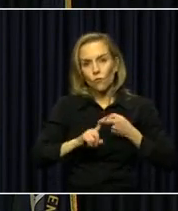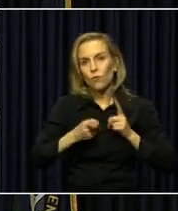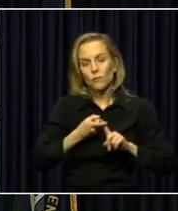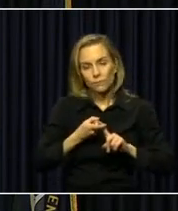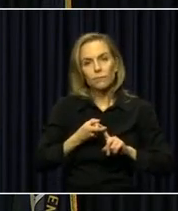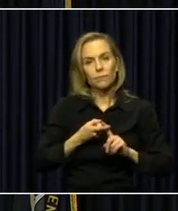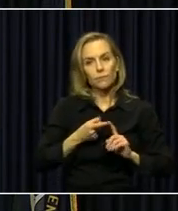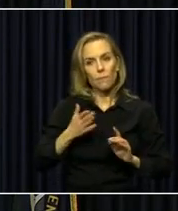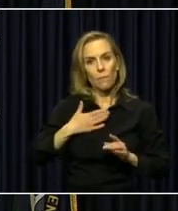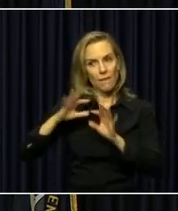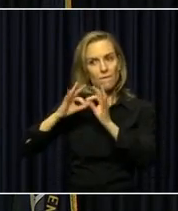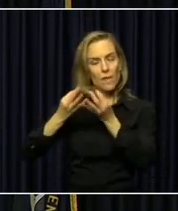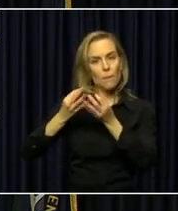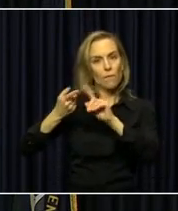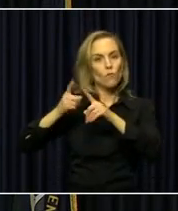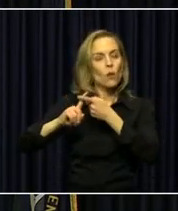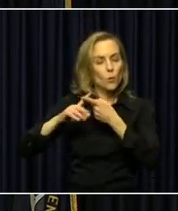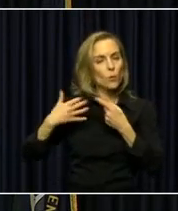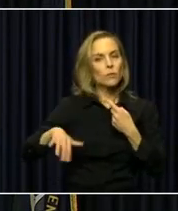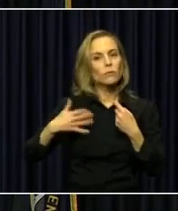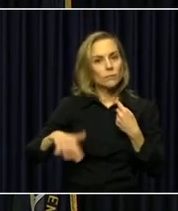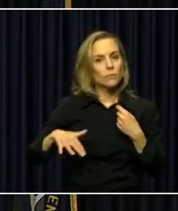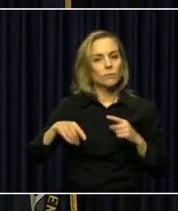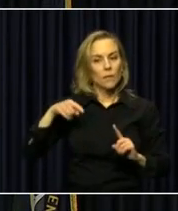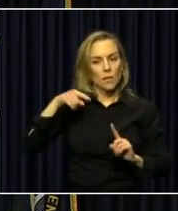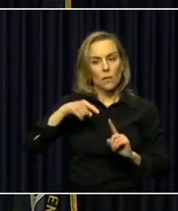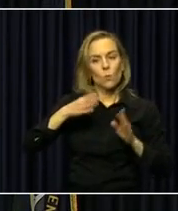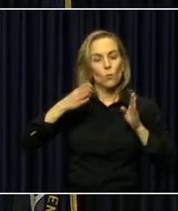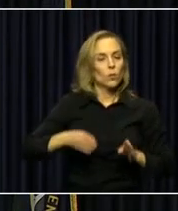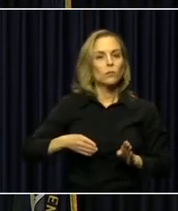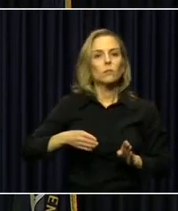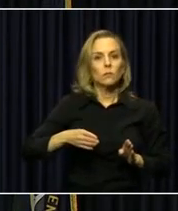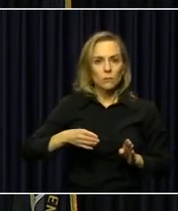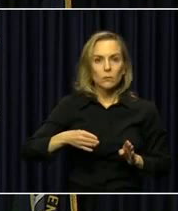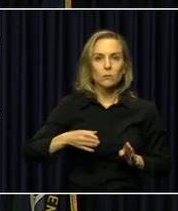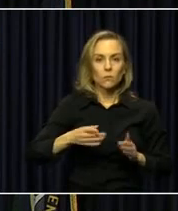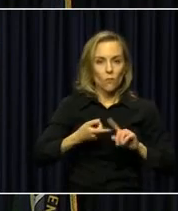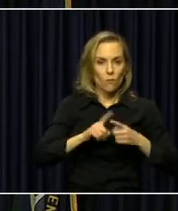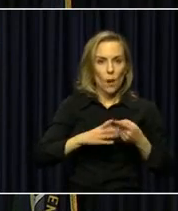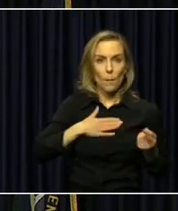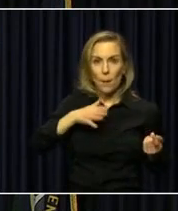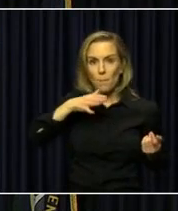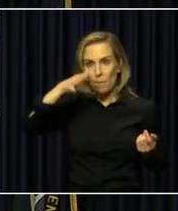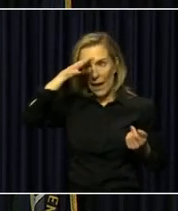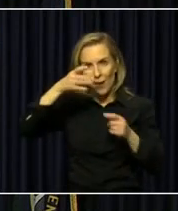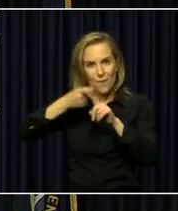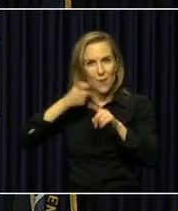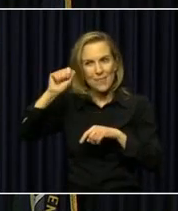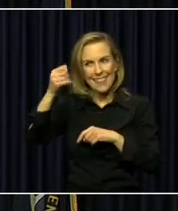YOU HEARD DR. STACK TALK ABOUT BEING ON PHONE CALLS WITH THOSE FACILITIES, THE OFFICE OF HAVE